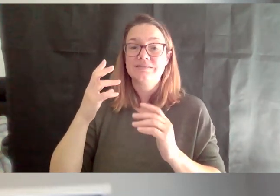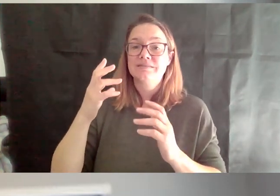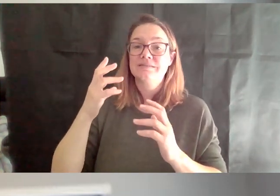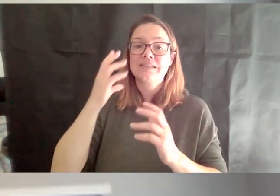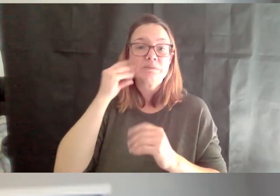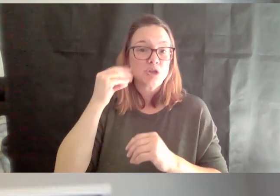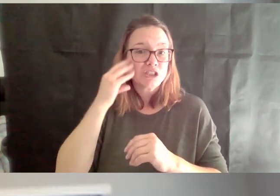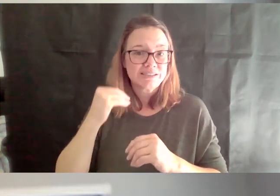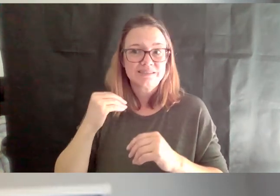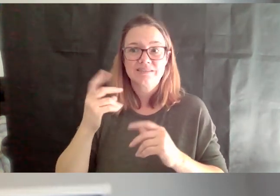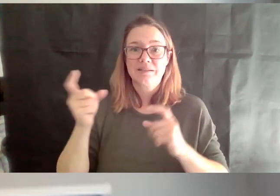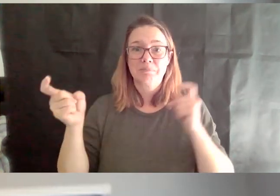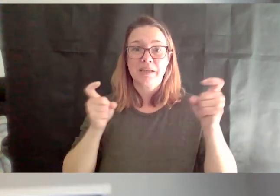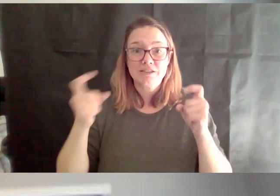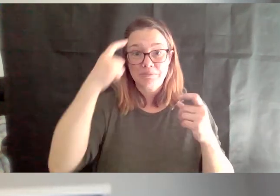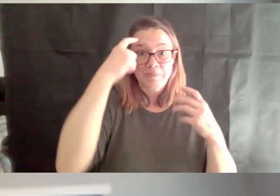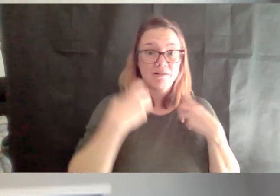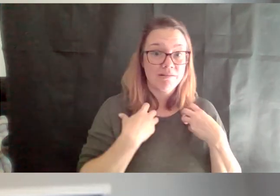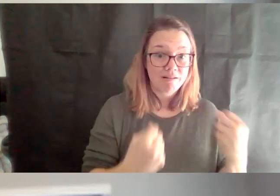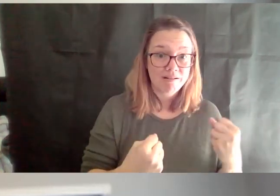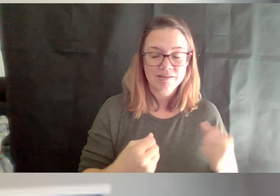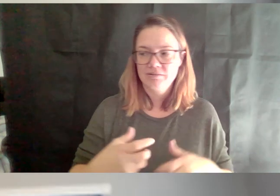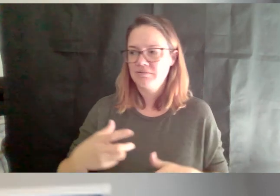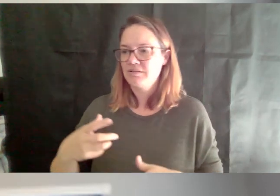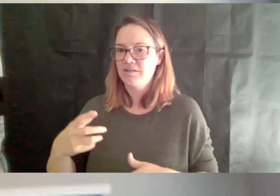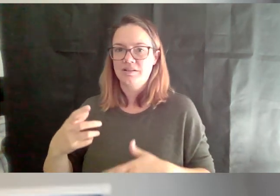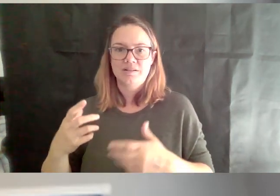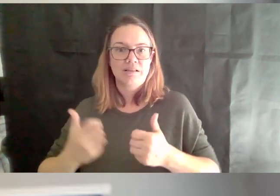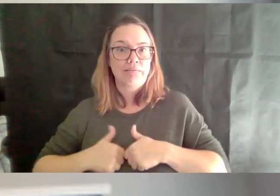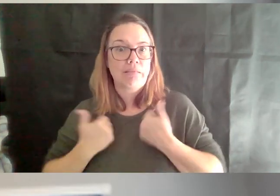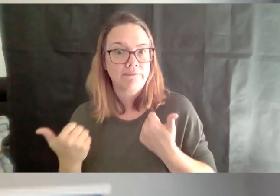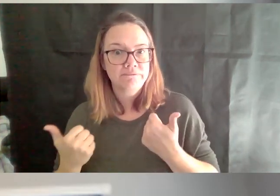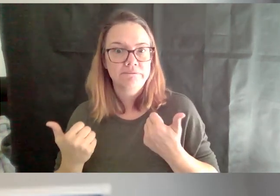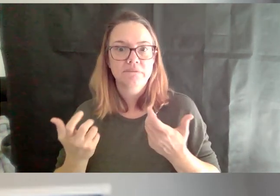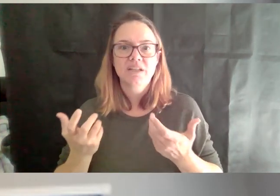So oftentimes their finances would just become an added stressor on their life.